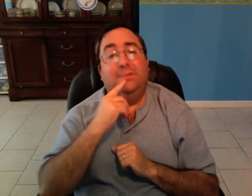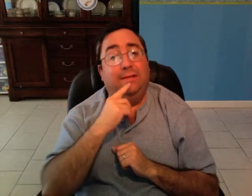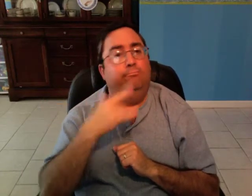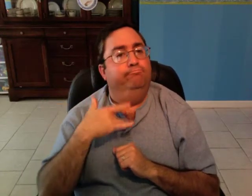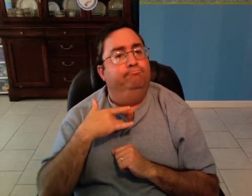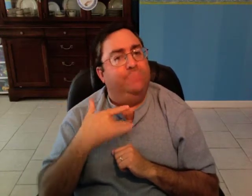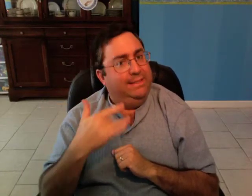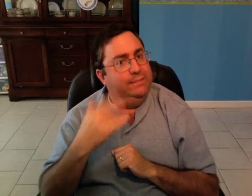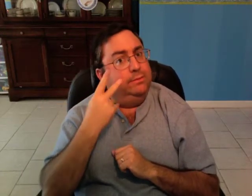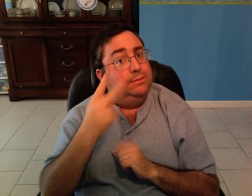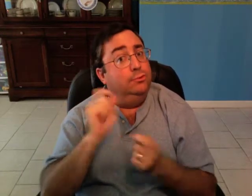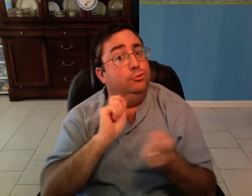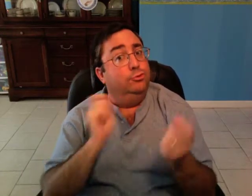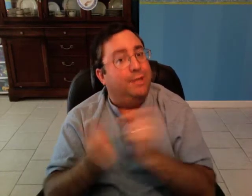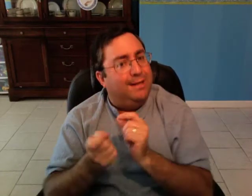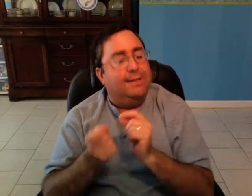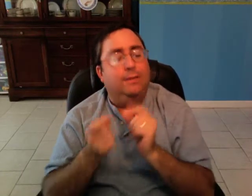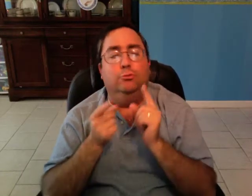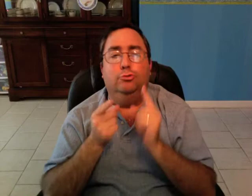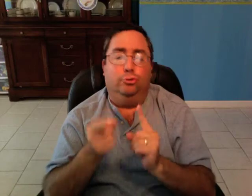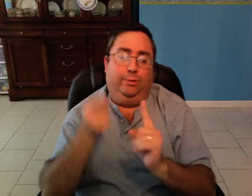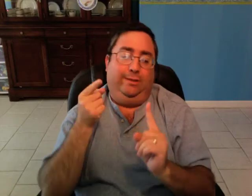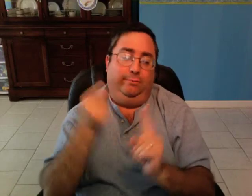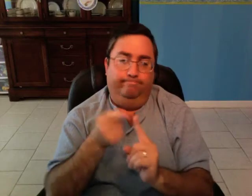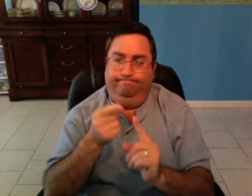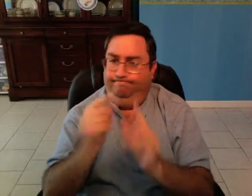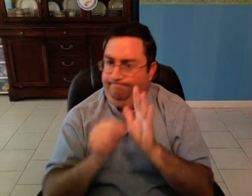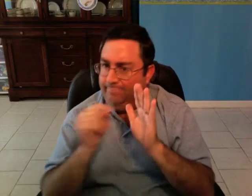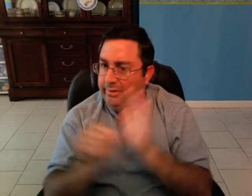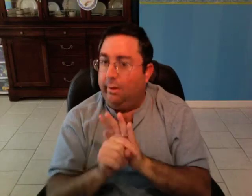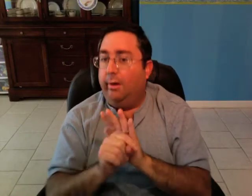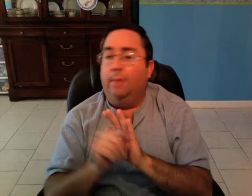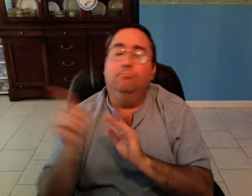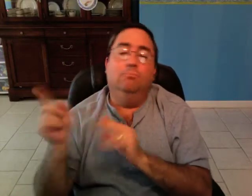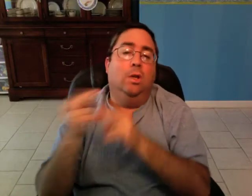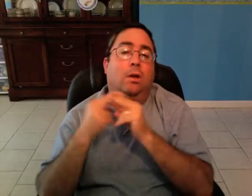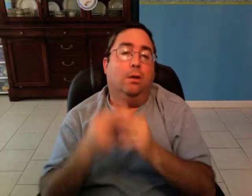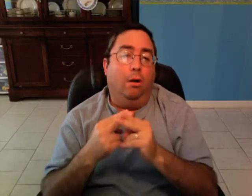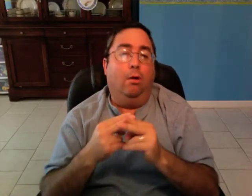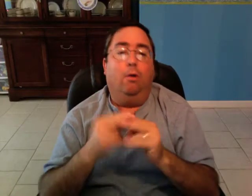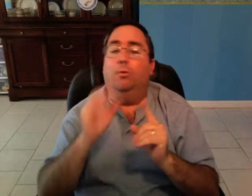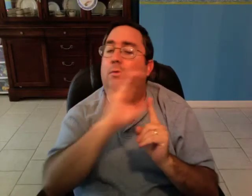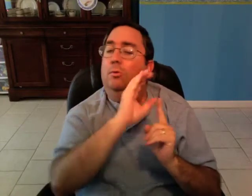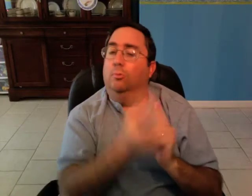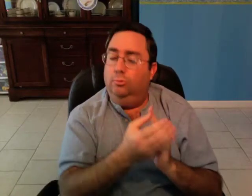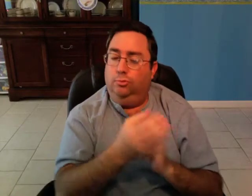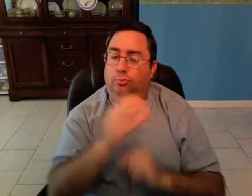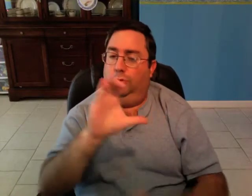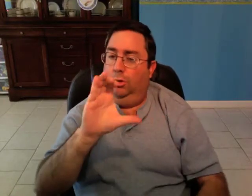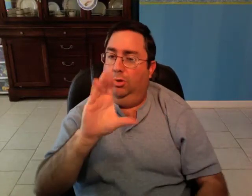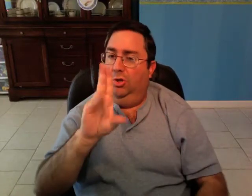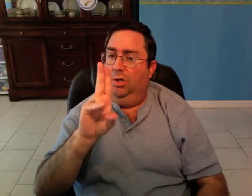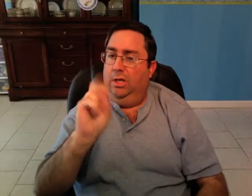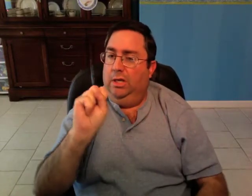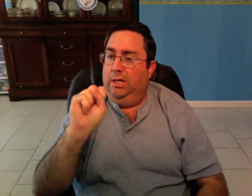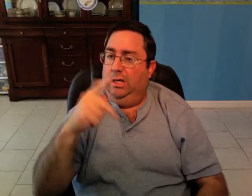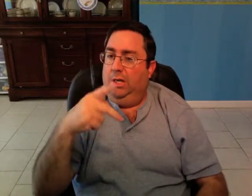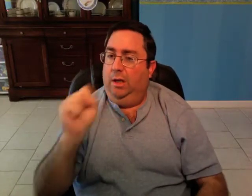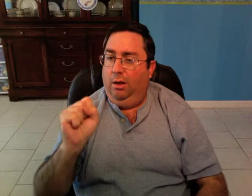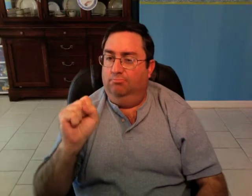Bohannon says you start to see these periods of change during times he calls "cultural cusps",